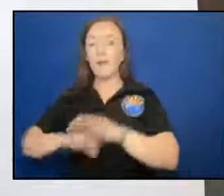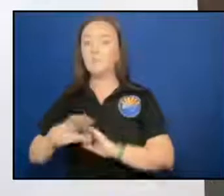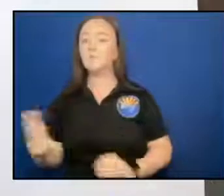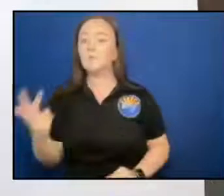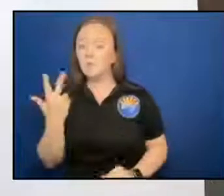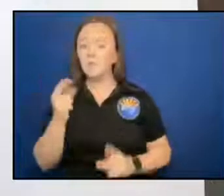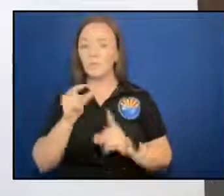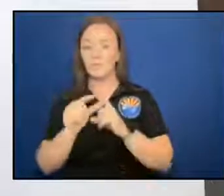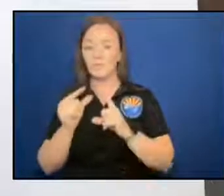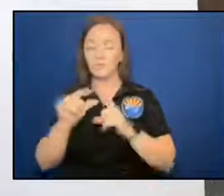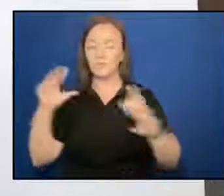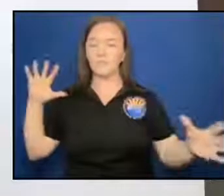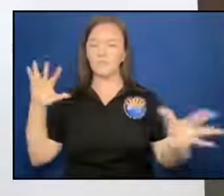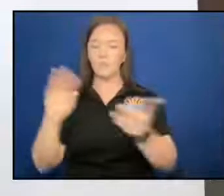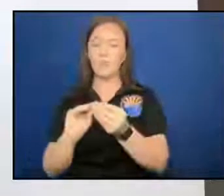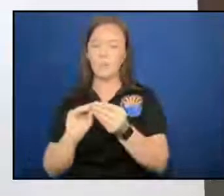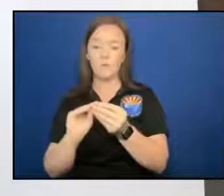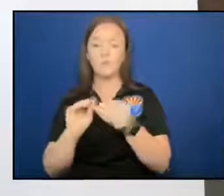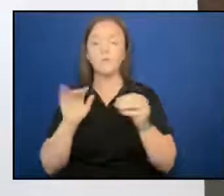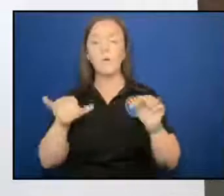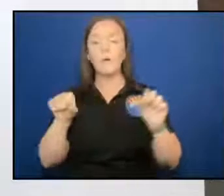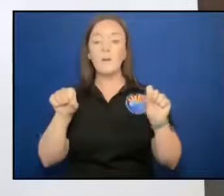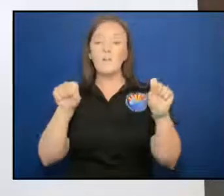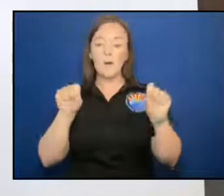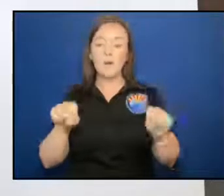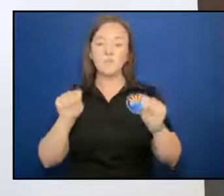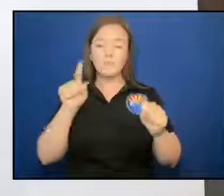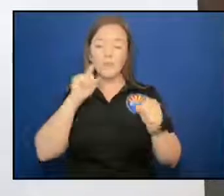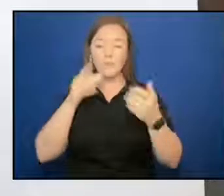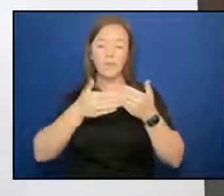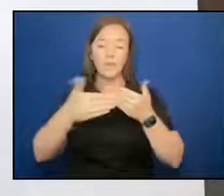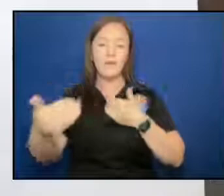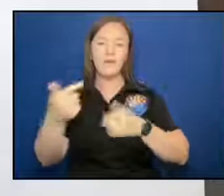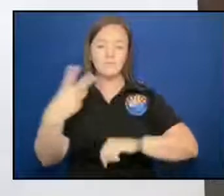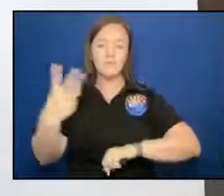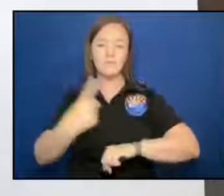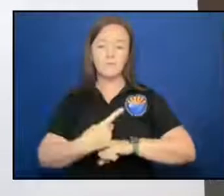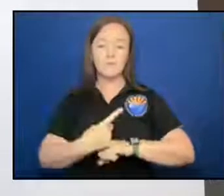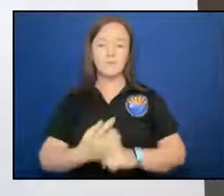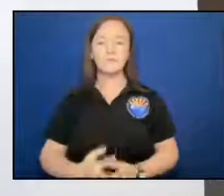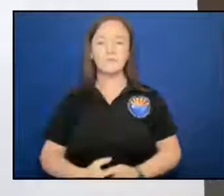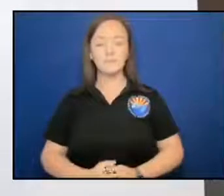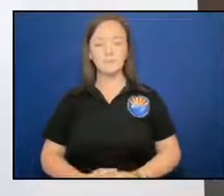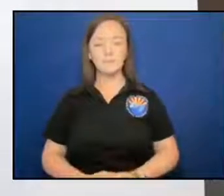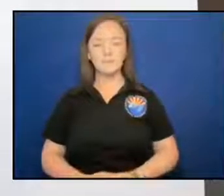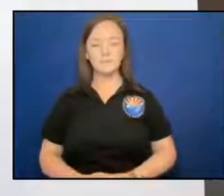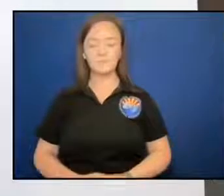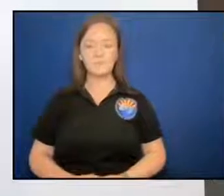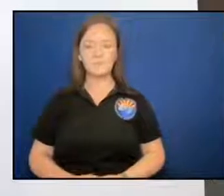FIRE. AND SO WE WILL TALK A BIT AND OBVIOUSLY YOU GUYS HAVE HEARD A BIT AND MONSOON IS IN FULL SWING NOW AND IT